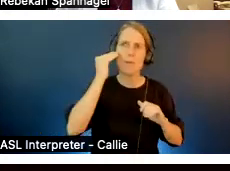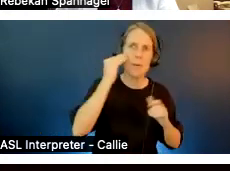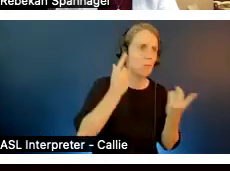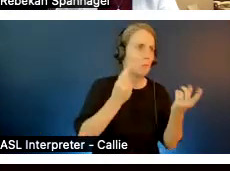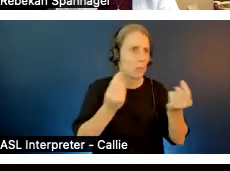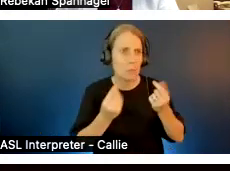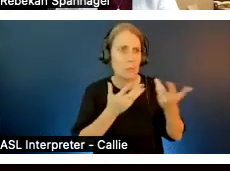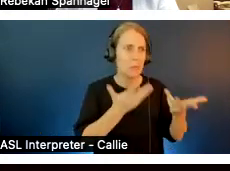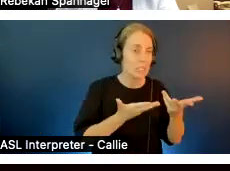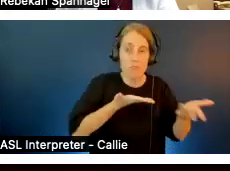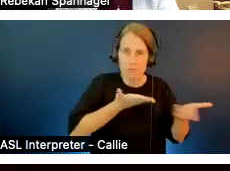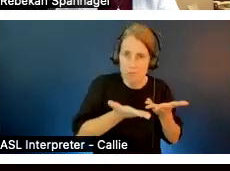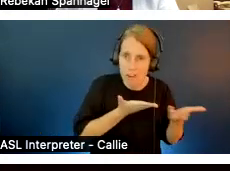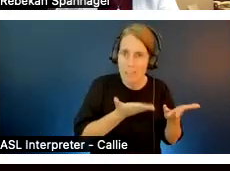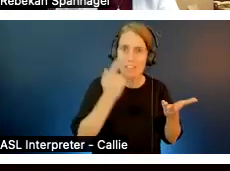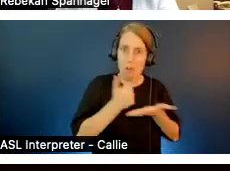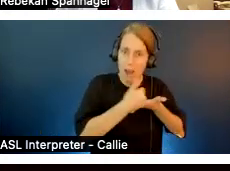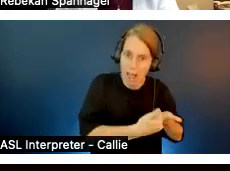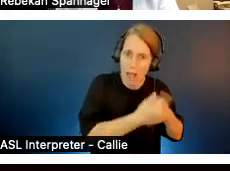so that your child transitions through the educational process